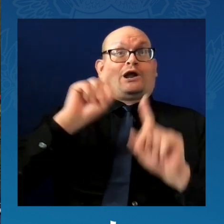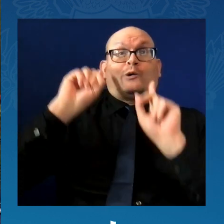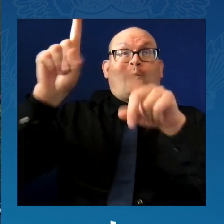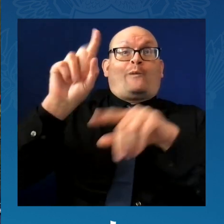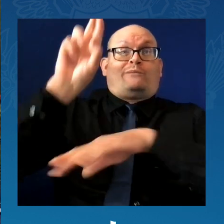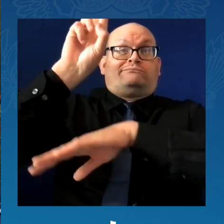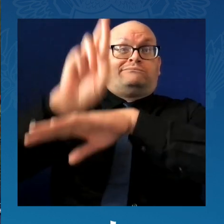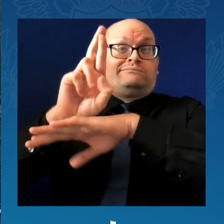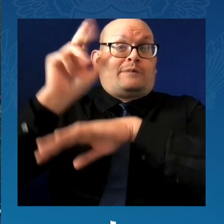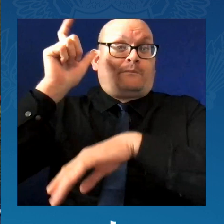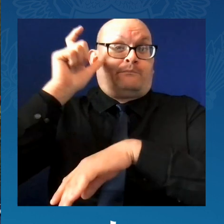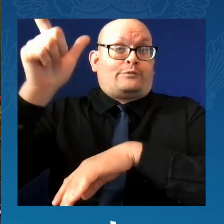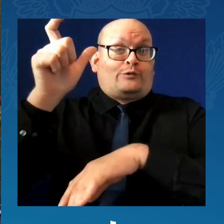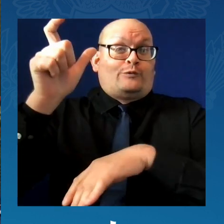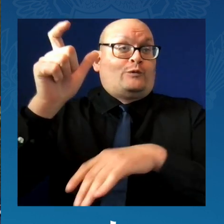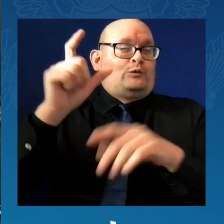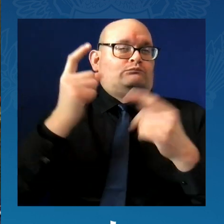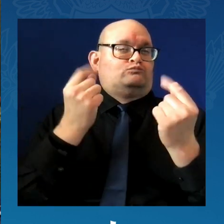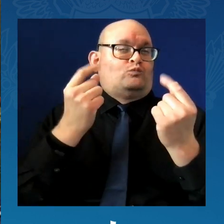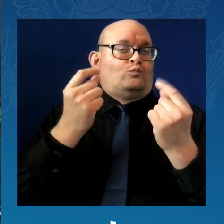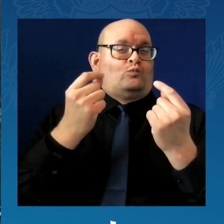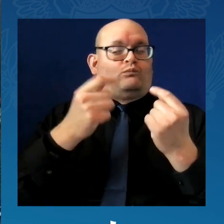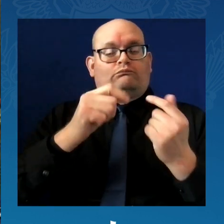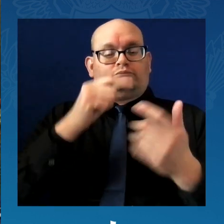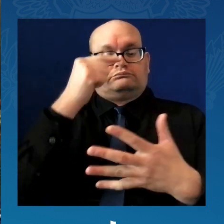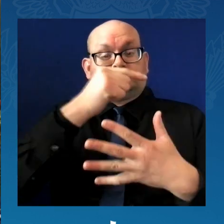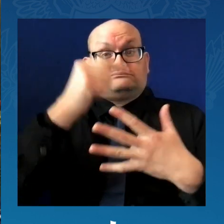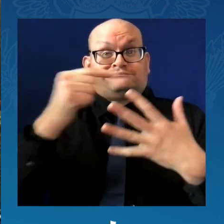not because it's easy, right, but because it's hard.